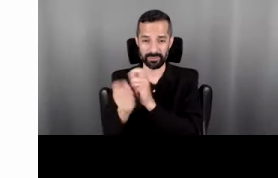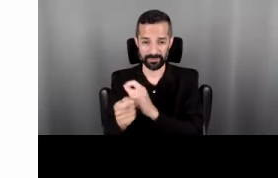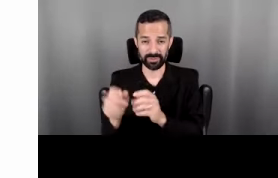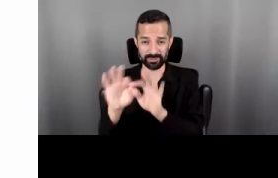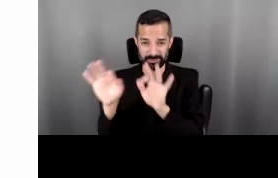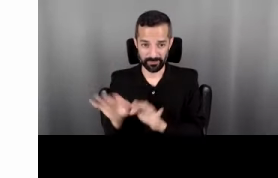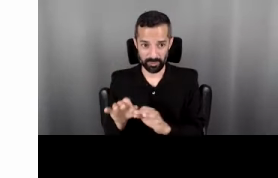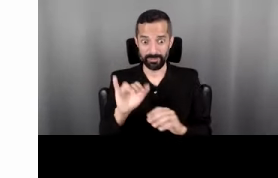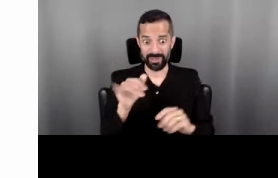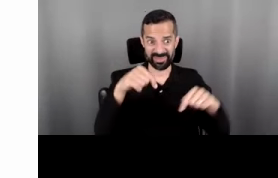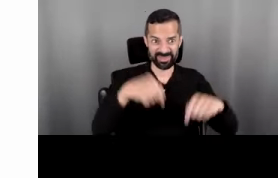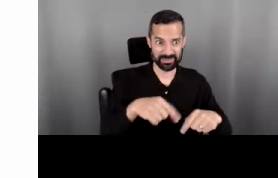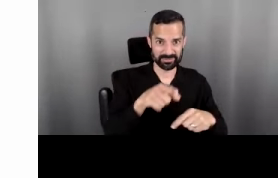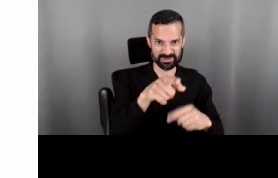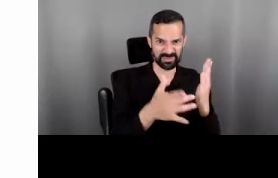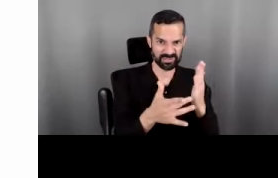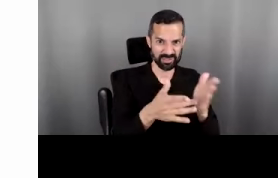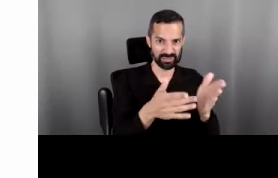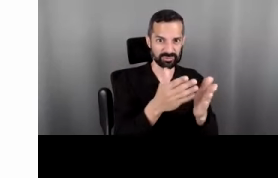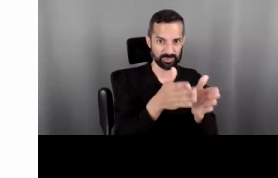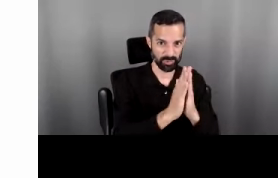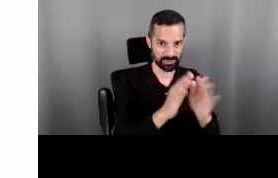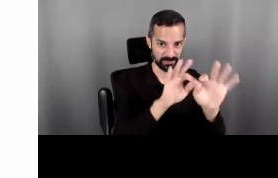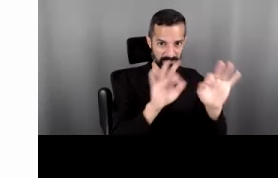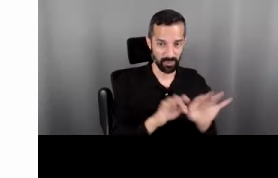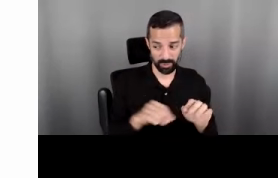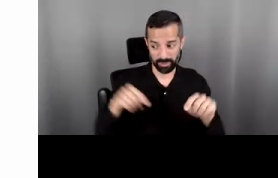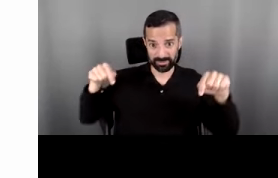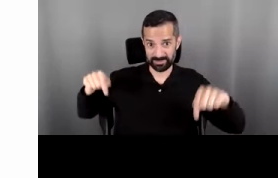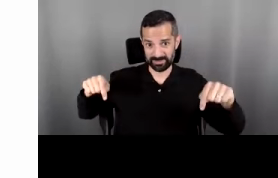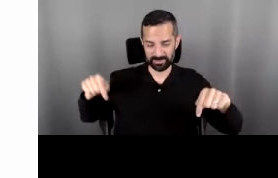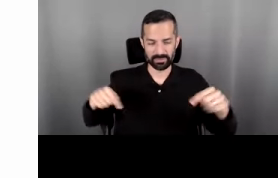so we can ensure we do a quality due diligence effort